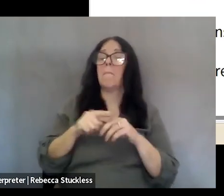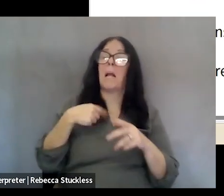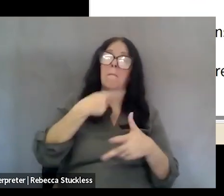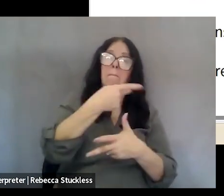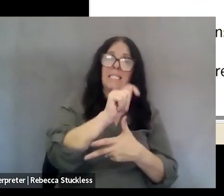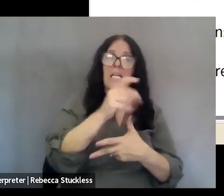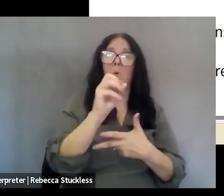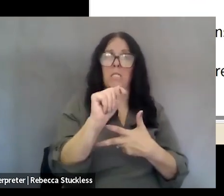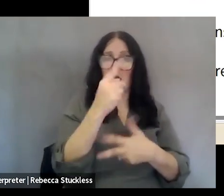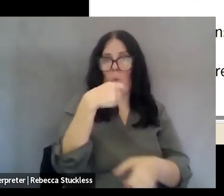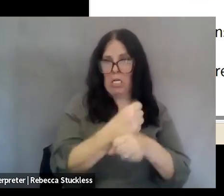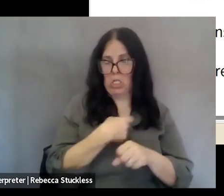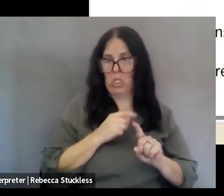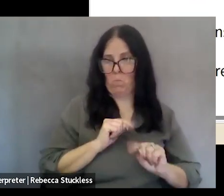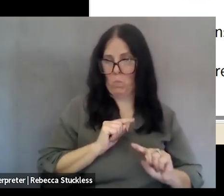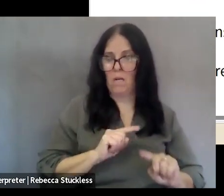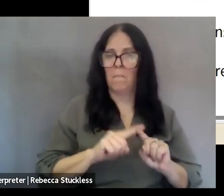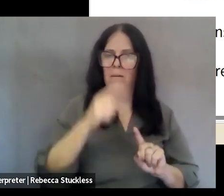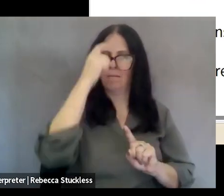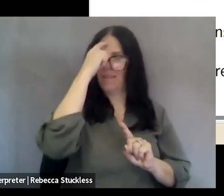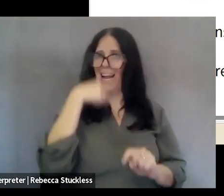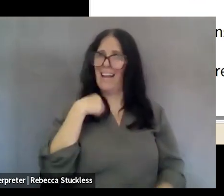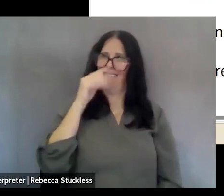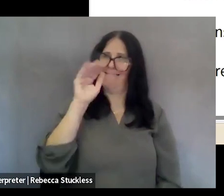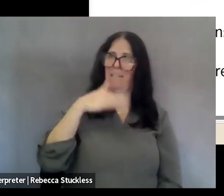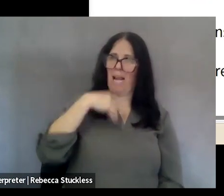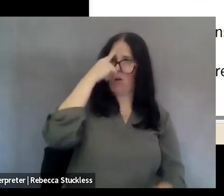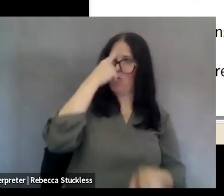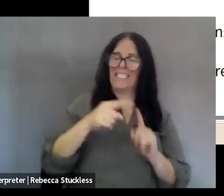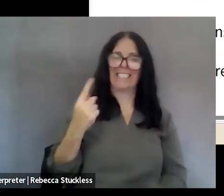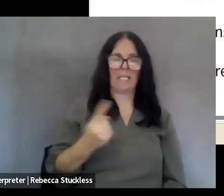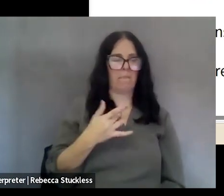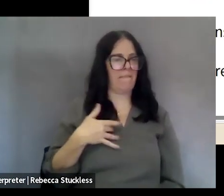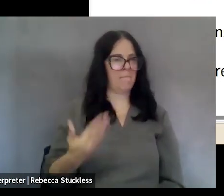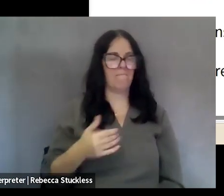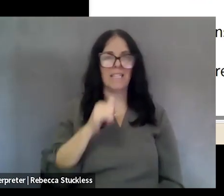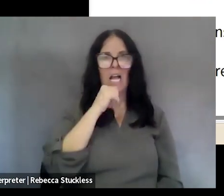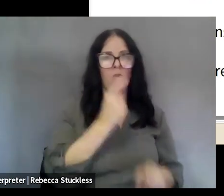for a year and I kept saying to my neurologist, "Something's not right, my brain is different. I